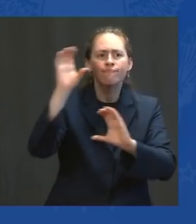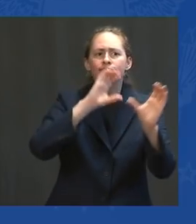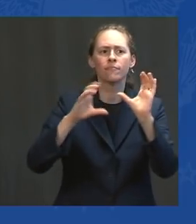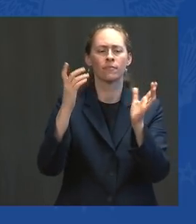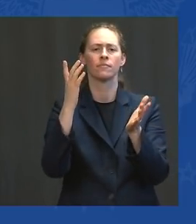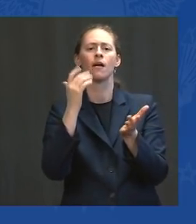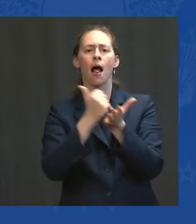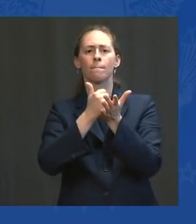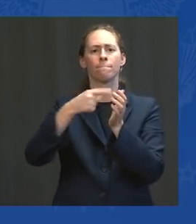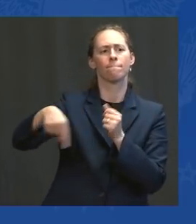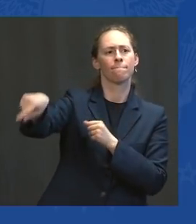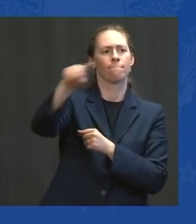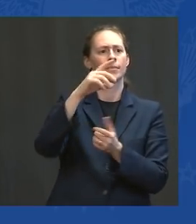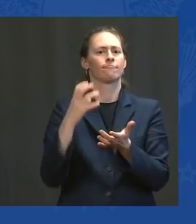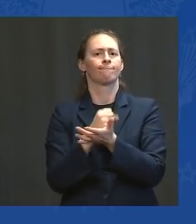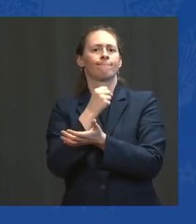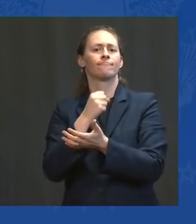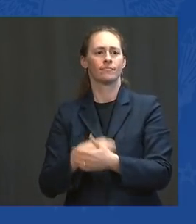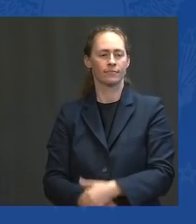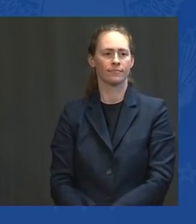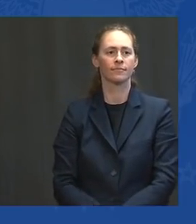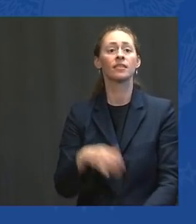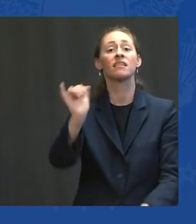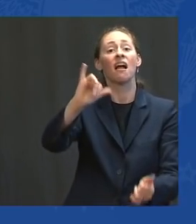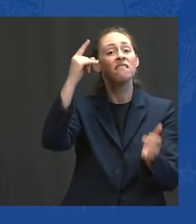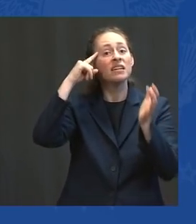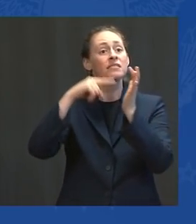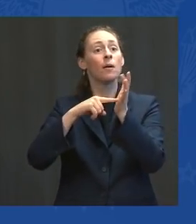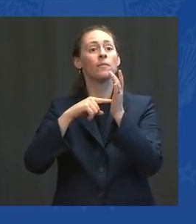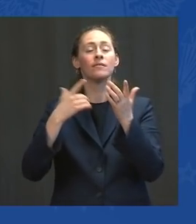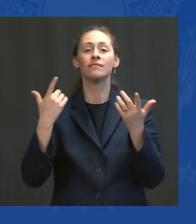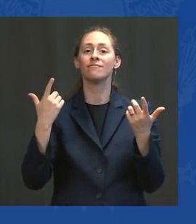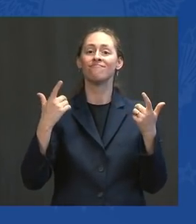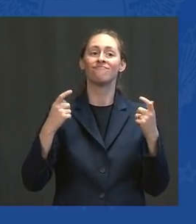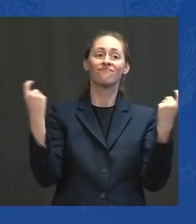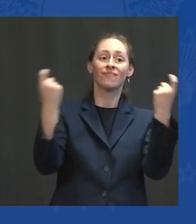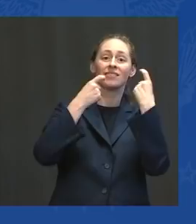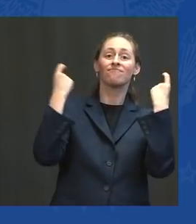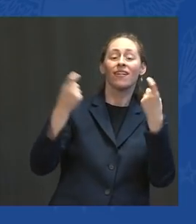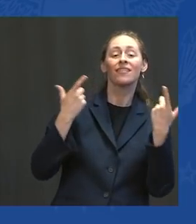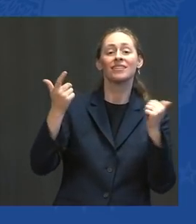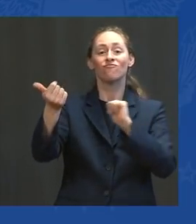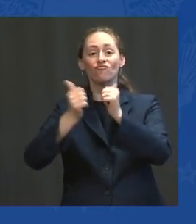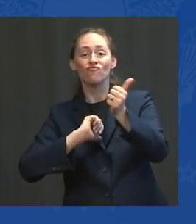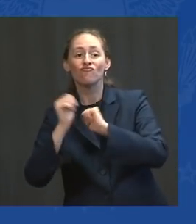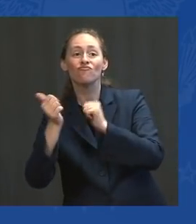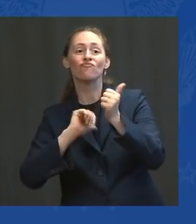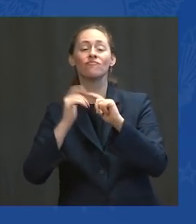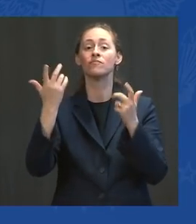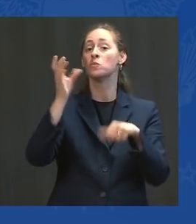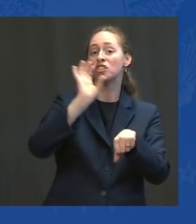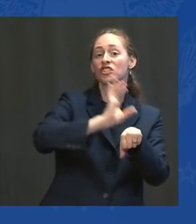at special events, summer festivals, sporting events, as well as places of worship, wherever we can find people gathered.